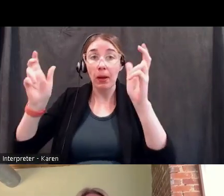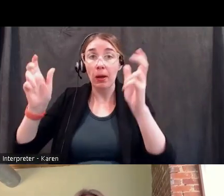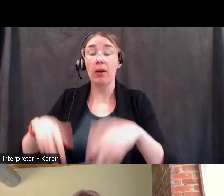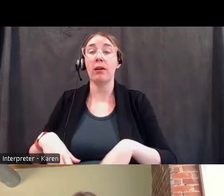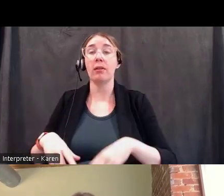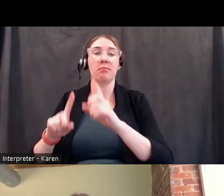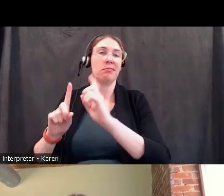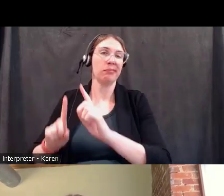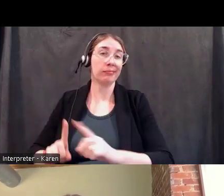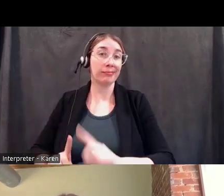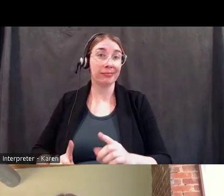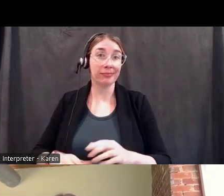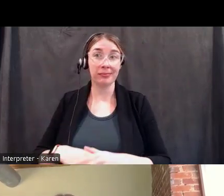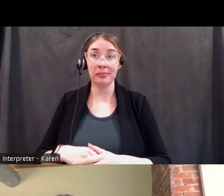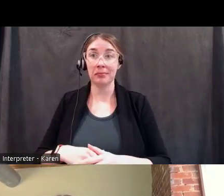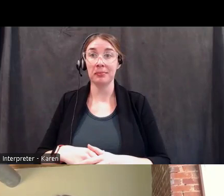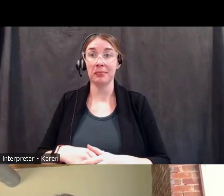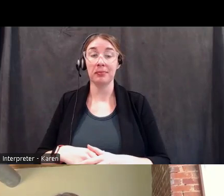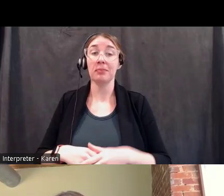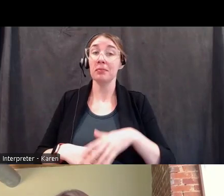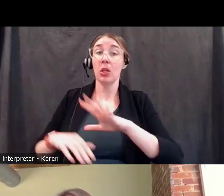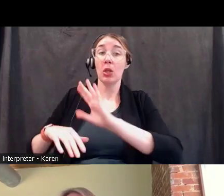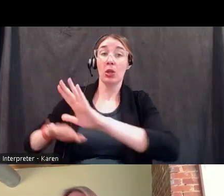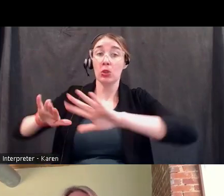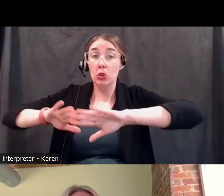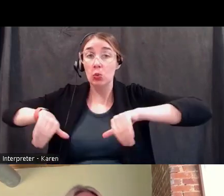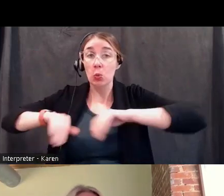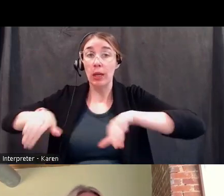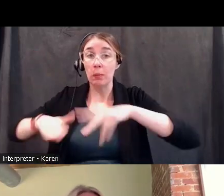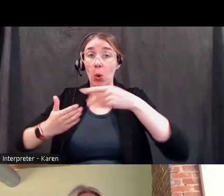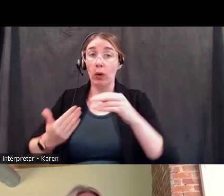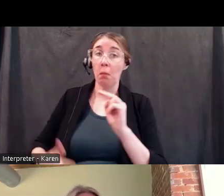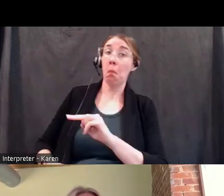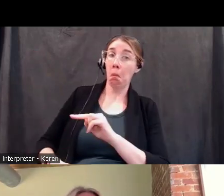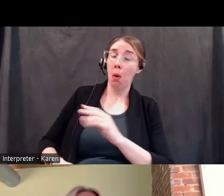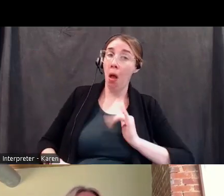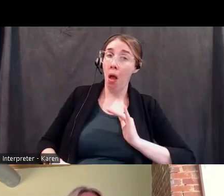I've seen their swimming program. They also have coaches to kind of help